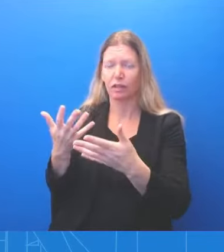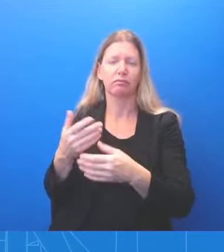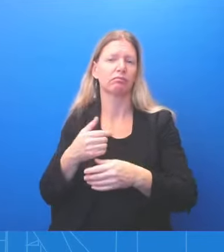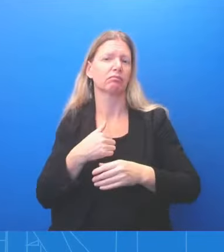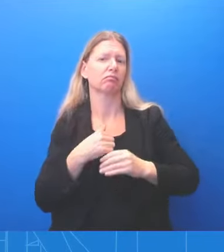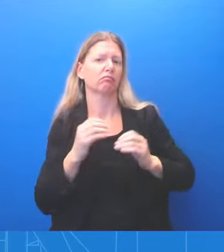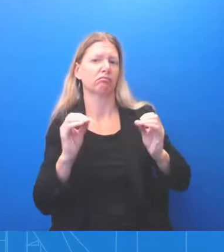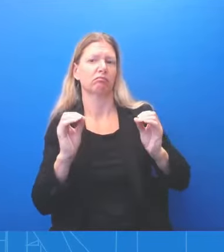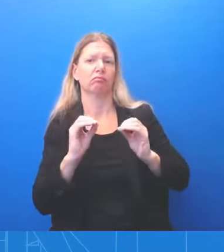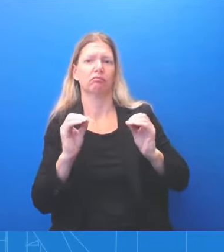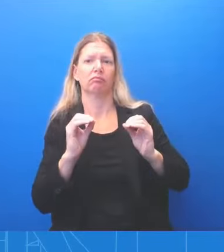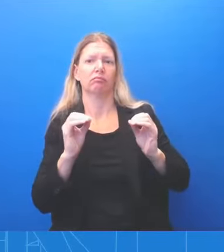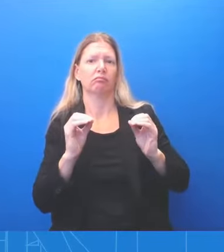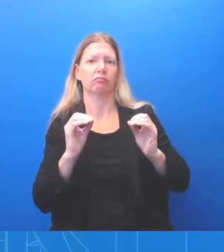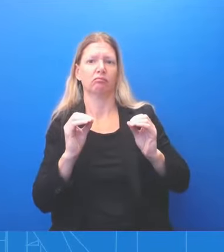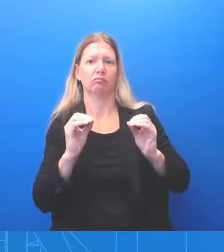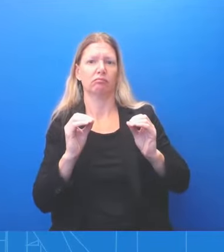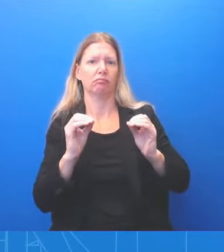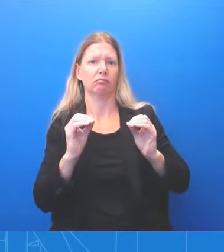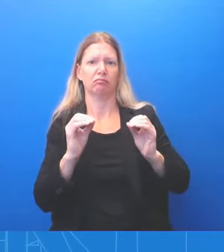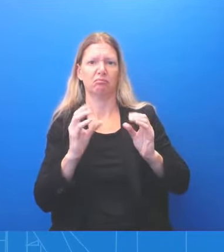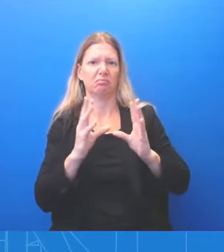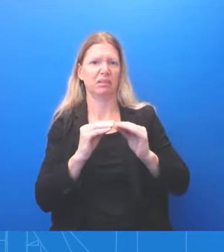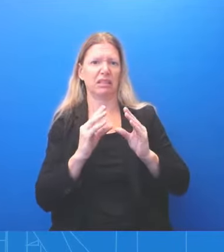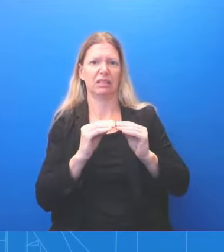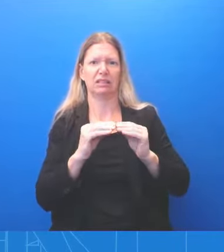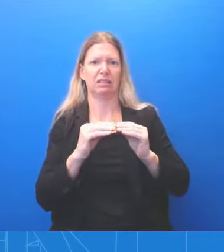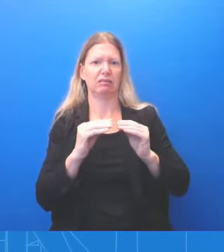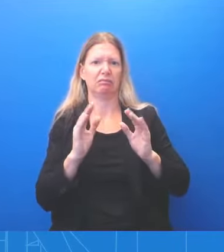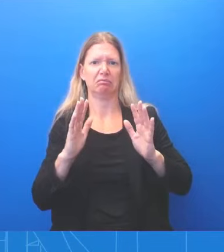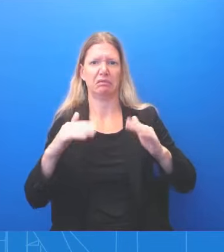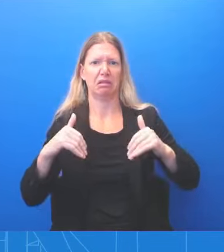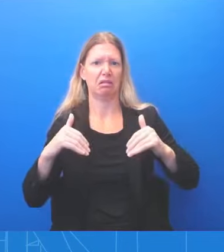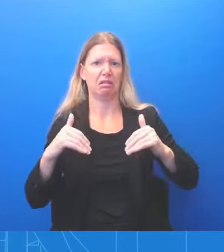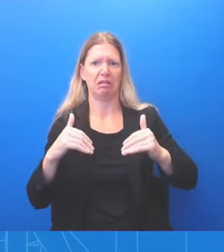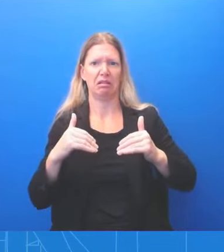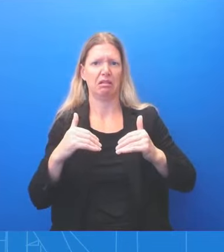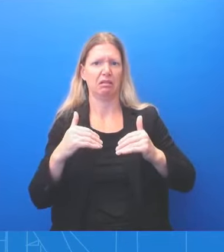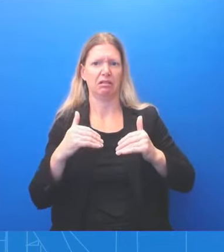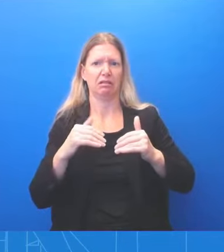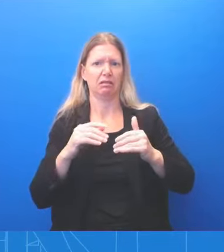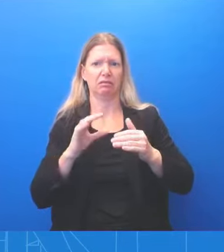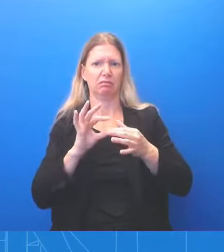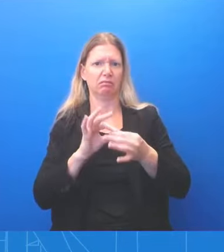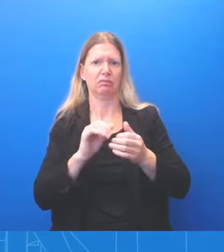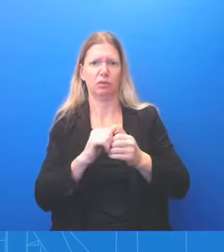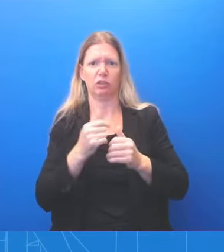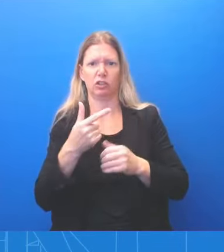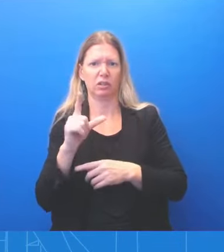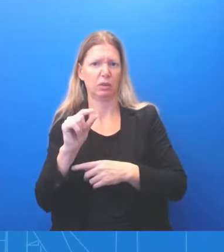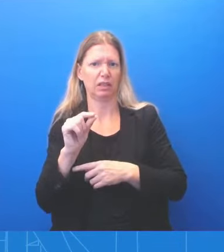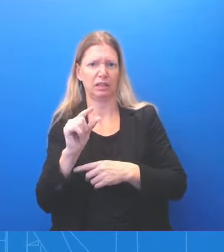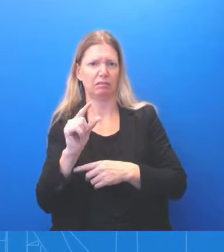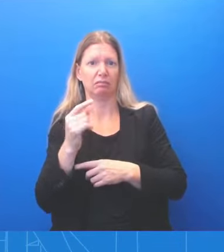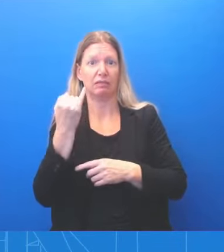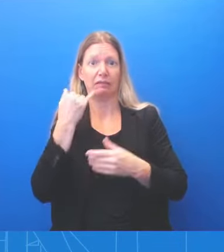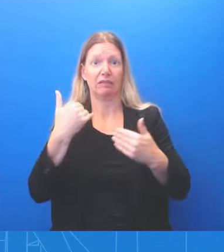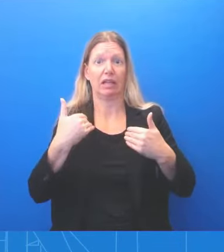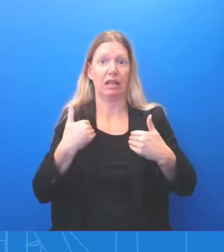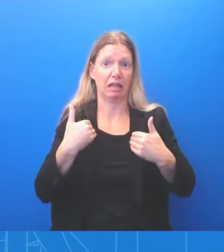that the President might have on -- at the G20. If we were to have any, certainly we will lay that out for all of you or announce that to all of you.